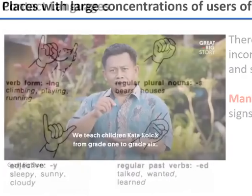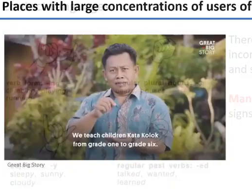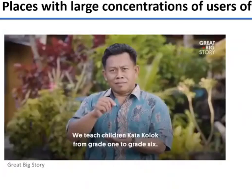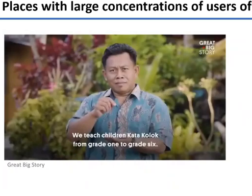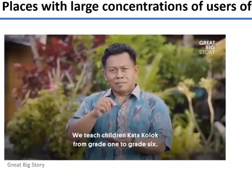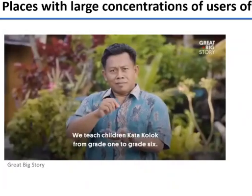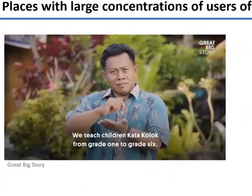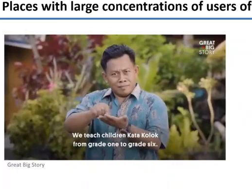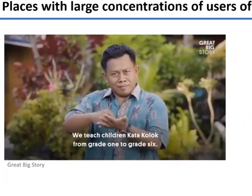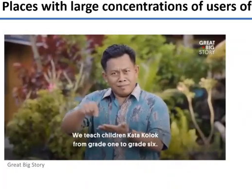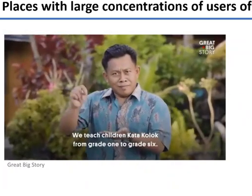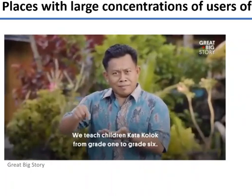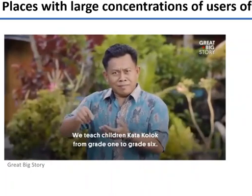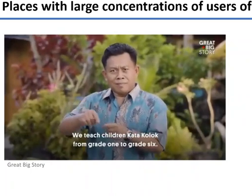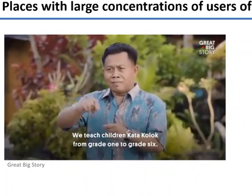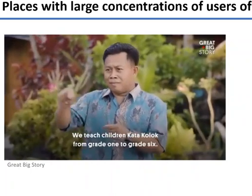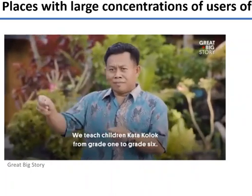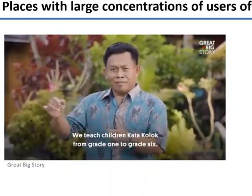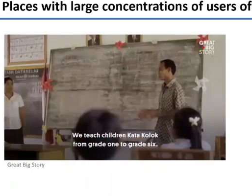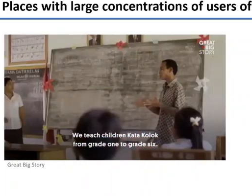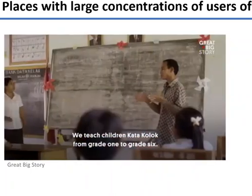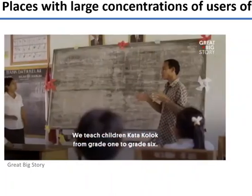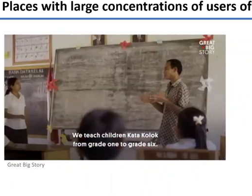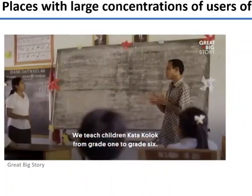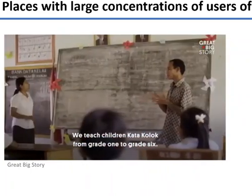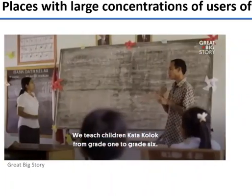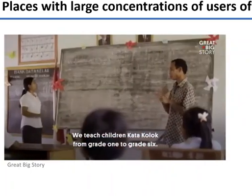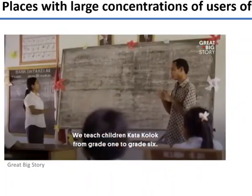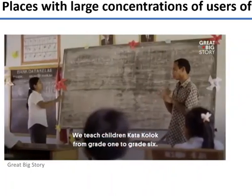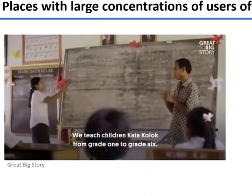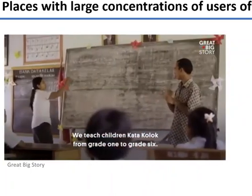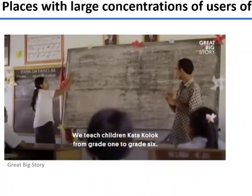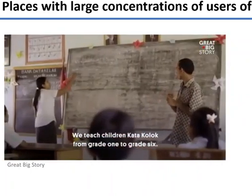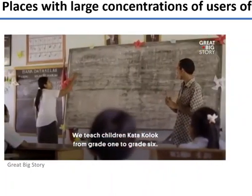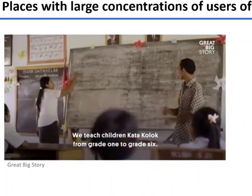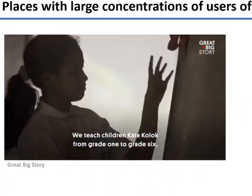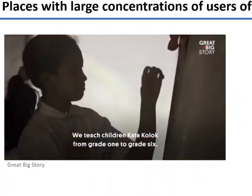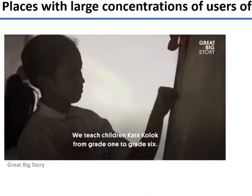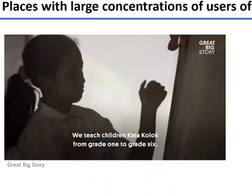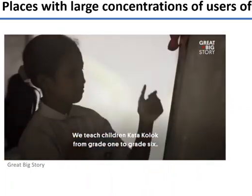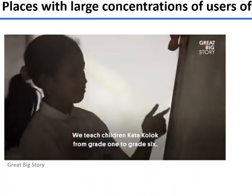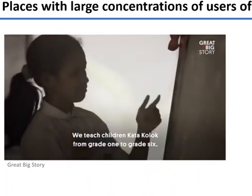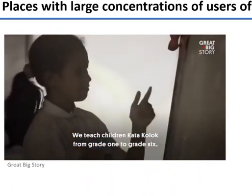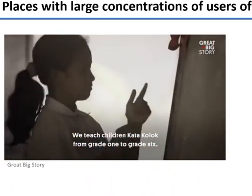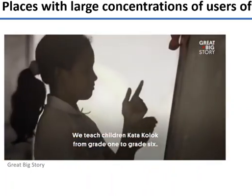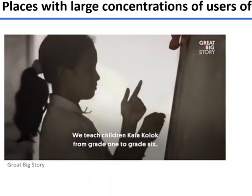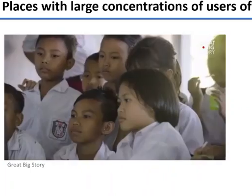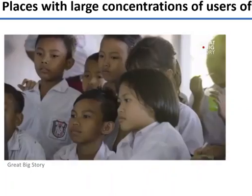of children are born with hearing loss but there are places in the world where